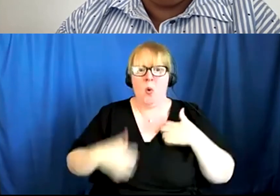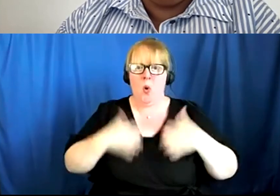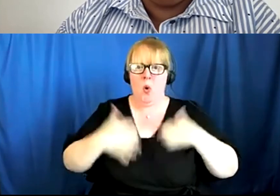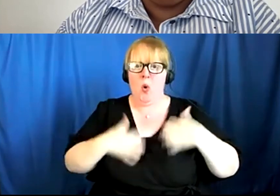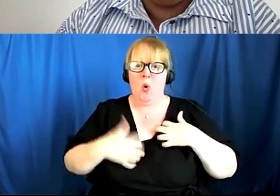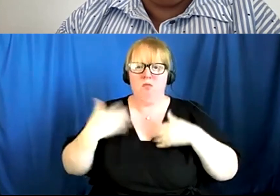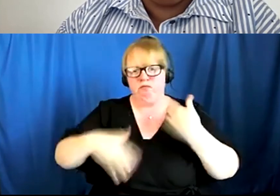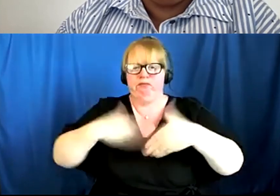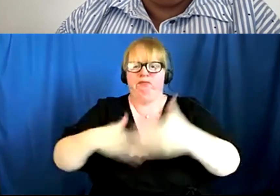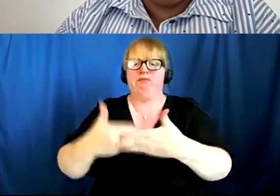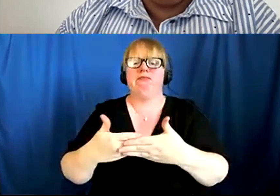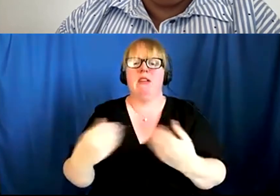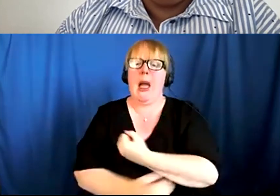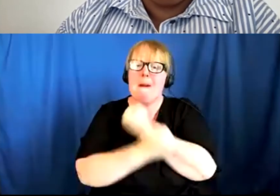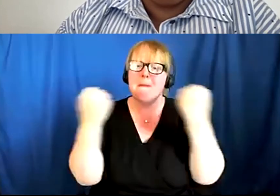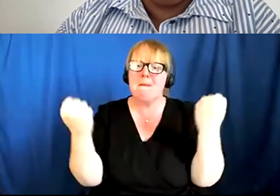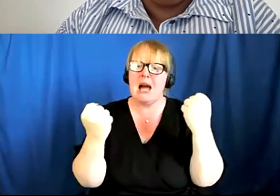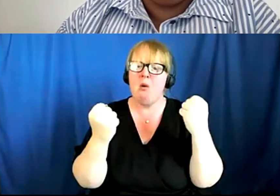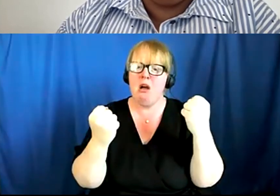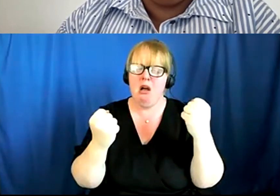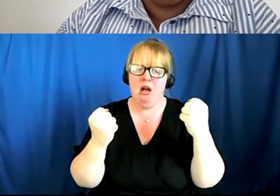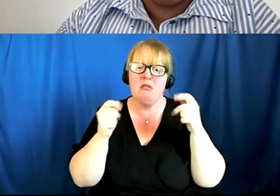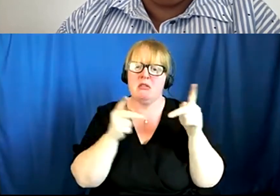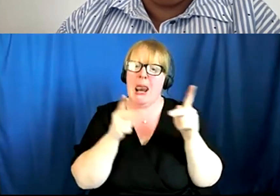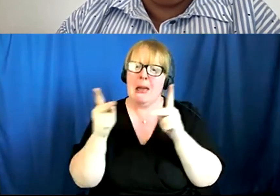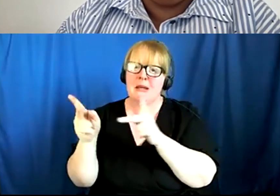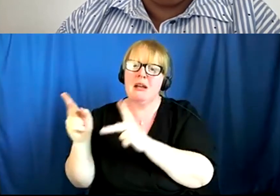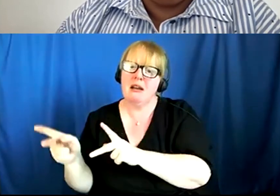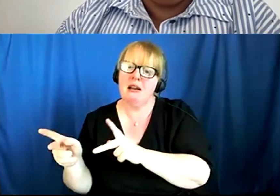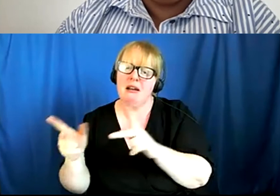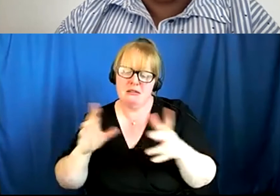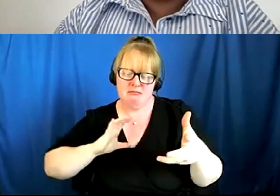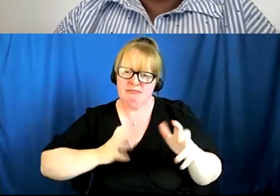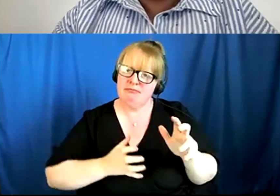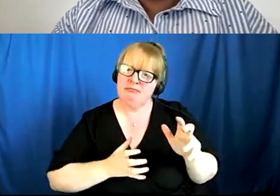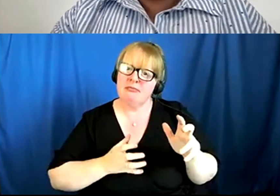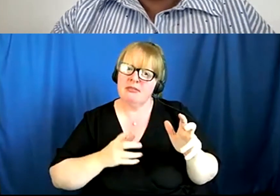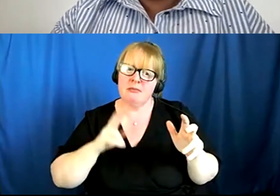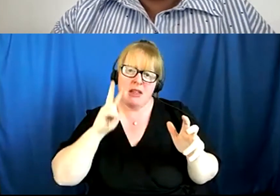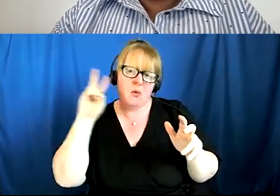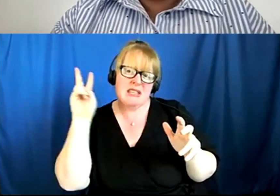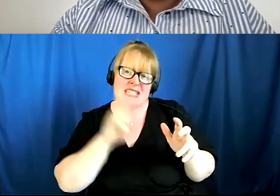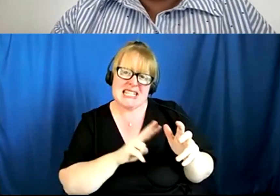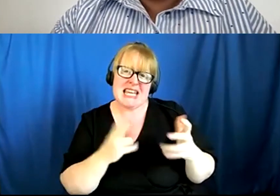which they kind of see through this kind of playing in a new position.